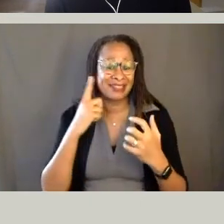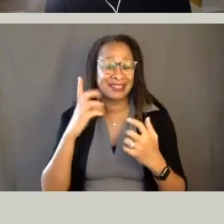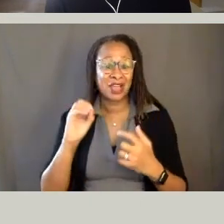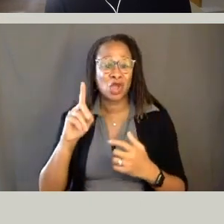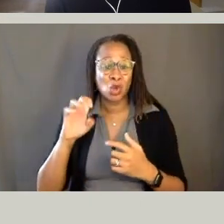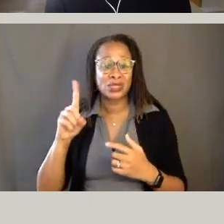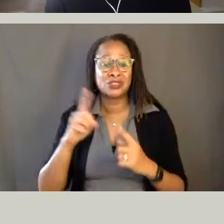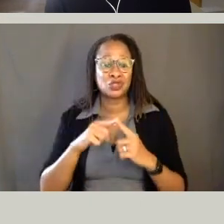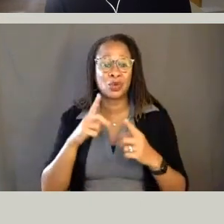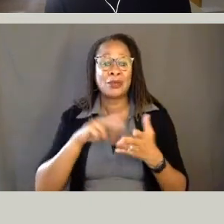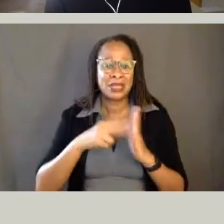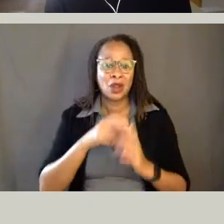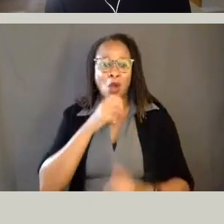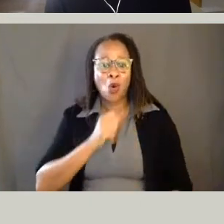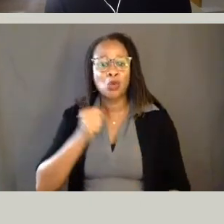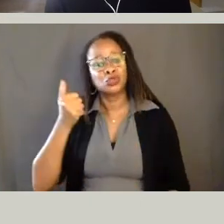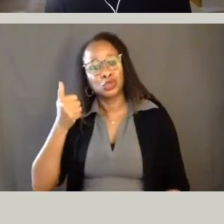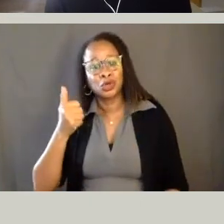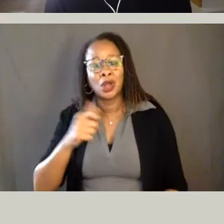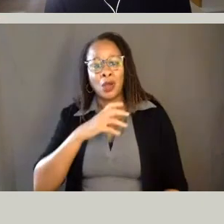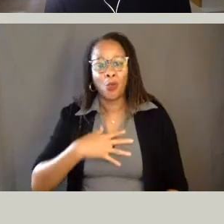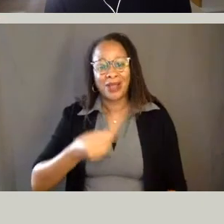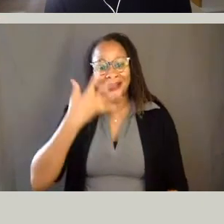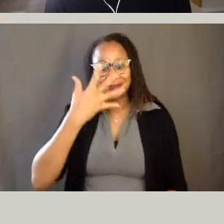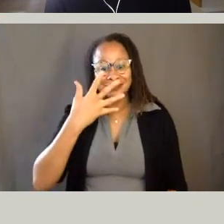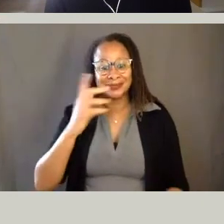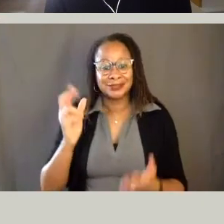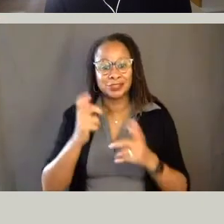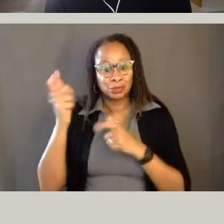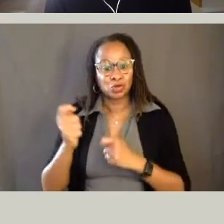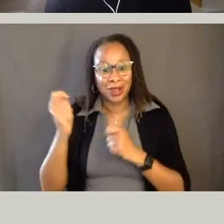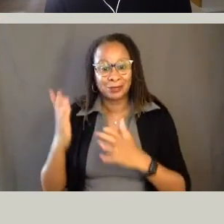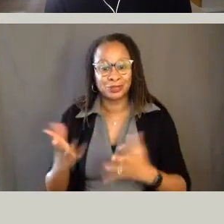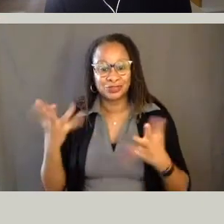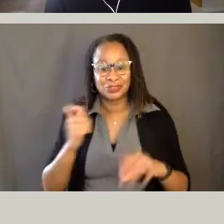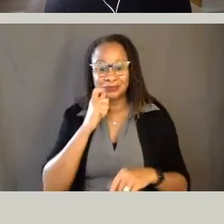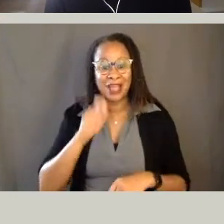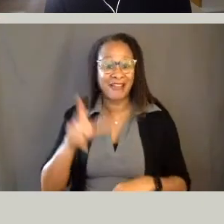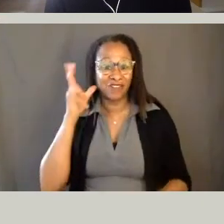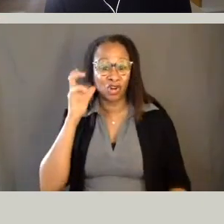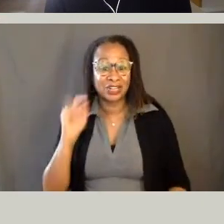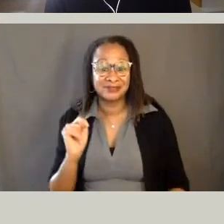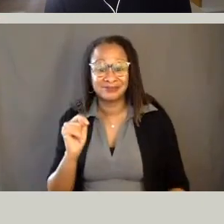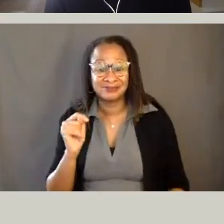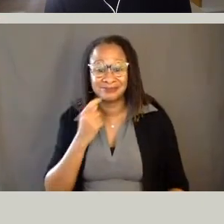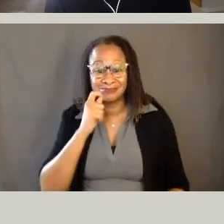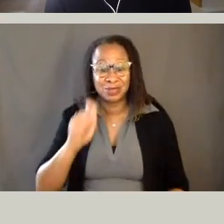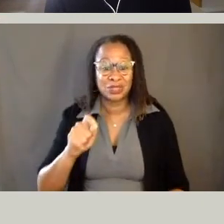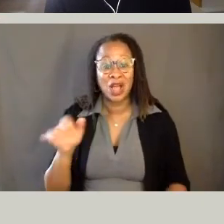like older white subscribers. And I've heard it like for the entire time I've been